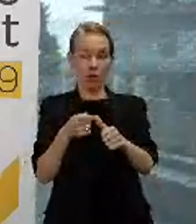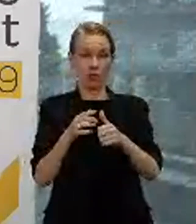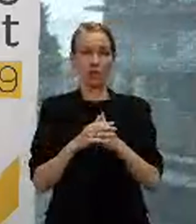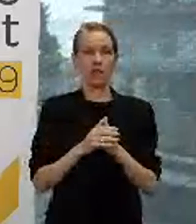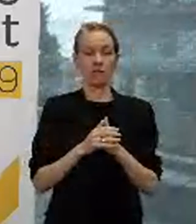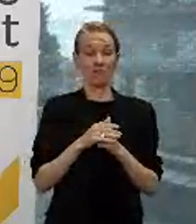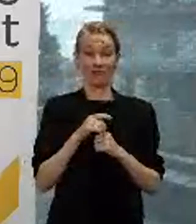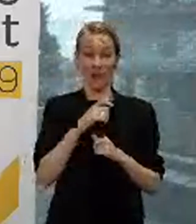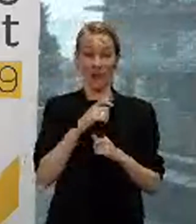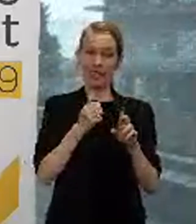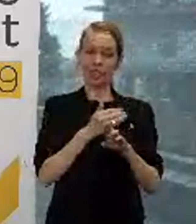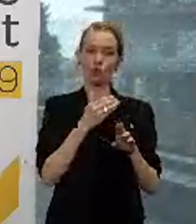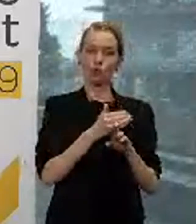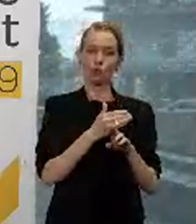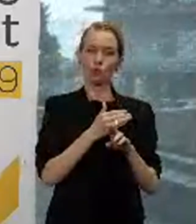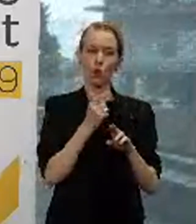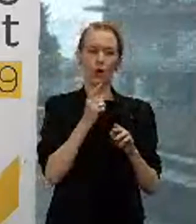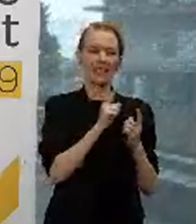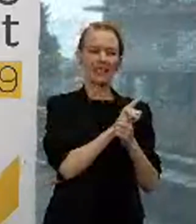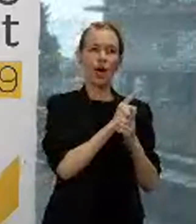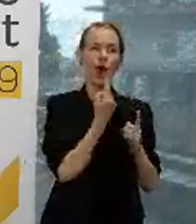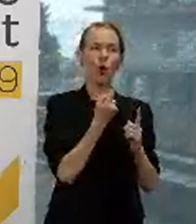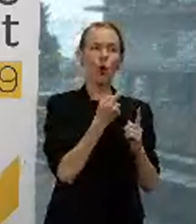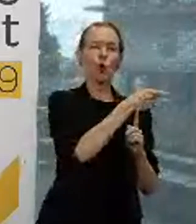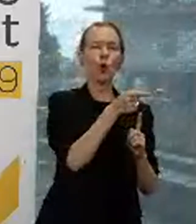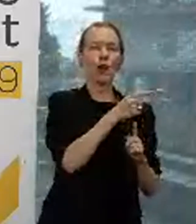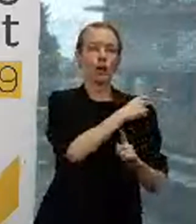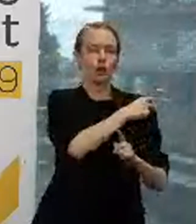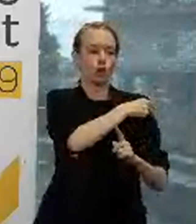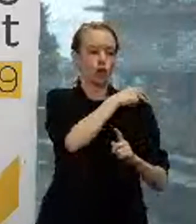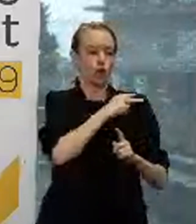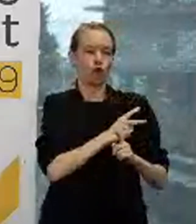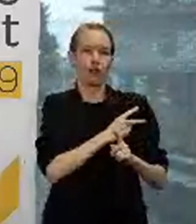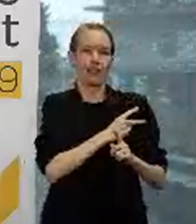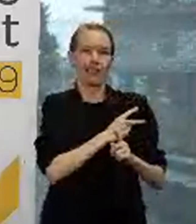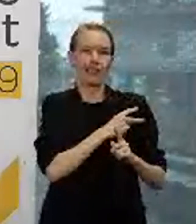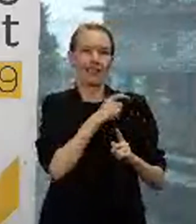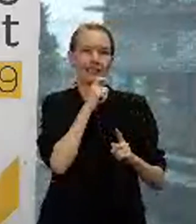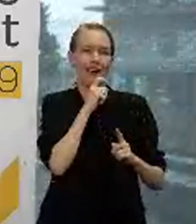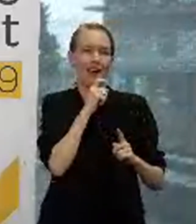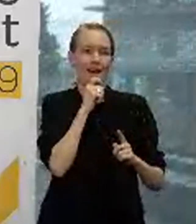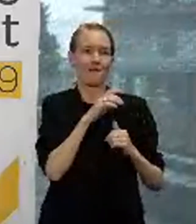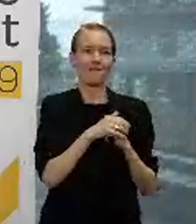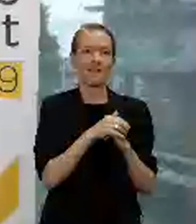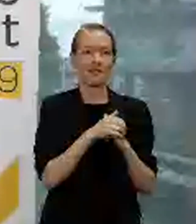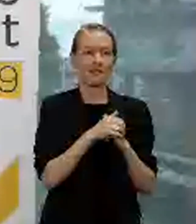he accesses the port, and then accesses the vessel. So his interaction is really directly onboard the vessel